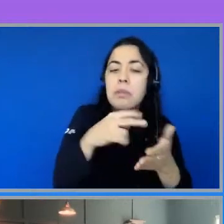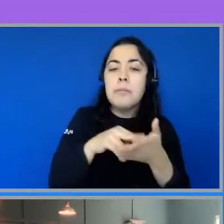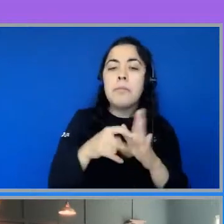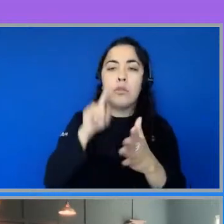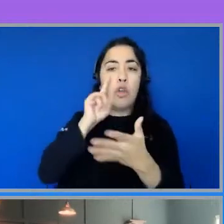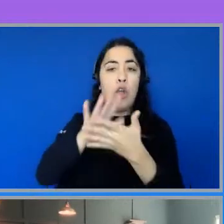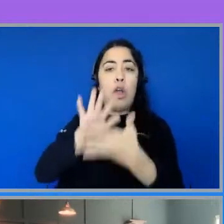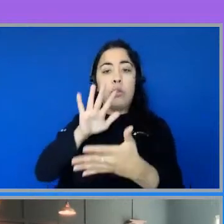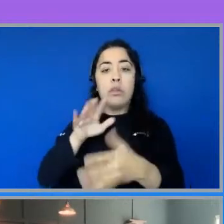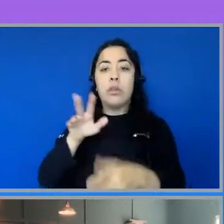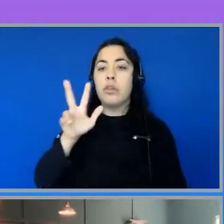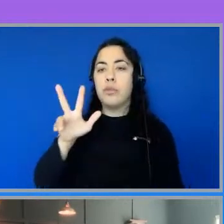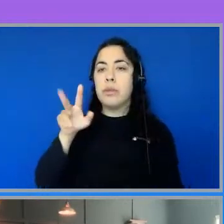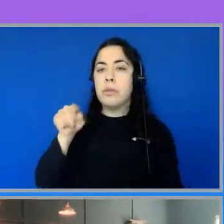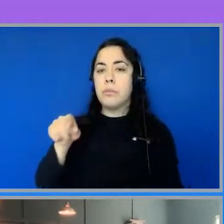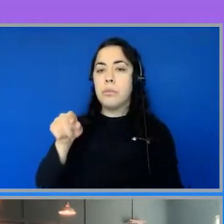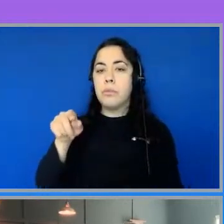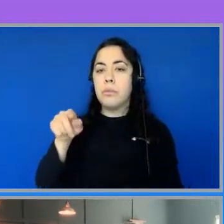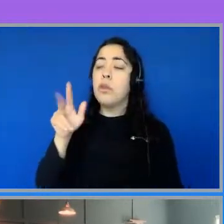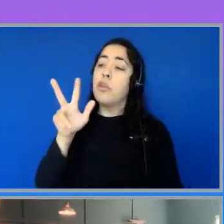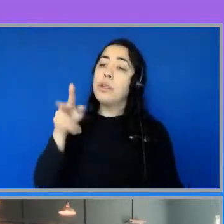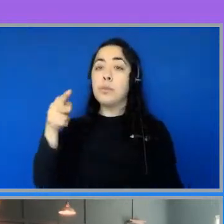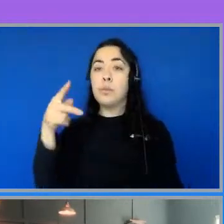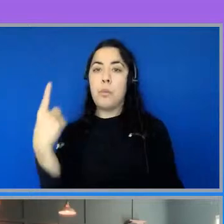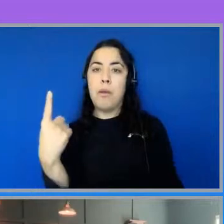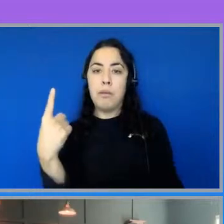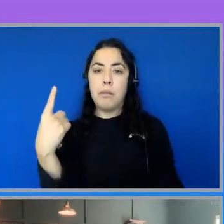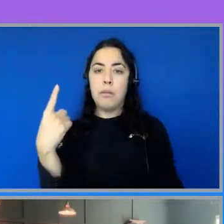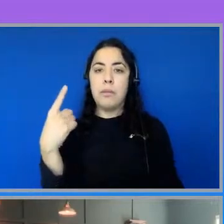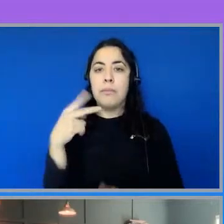to 1. To this background, this white on top of black would be 3